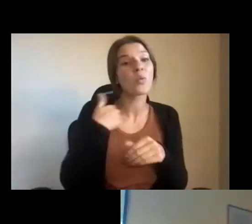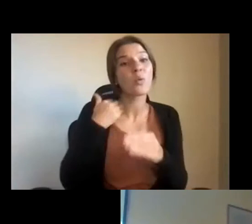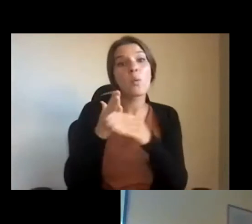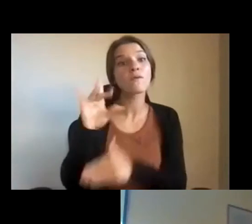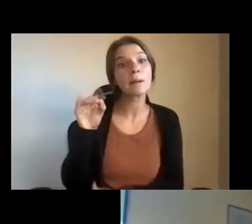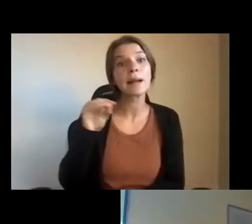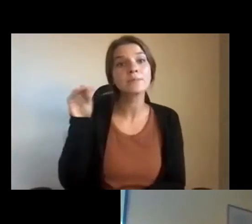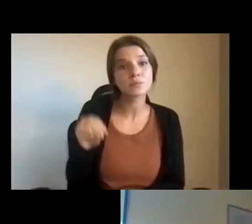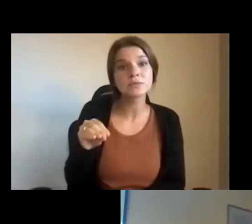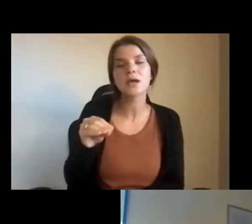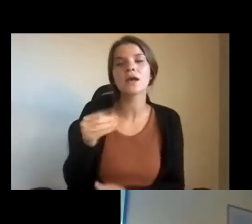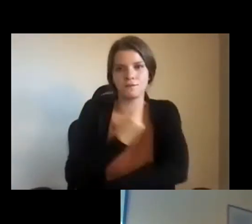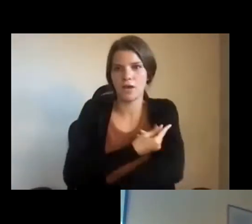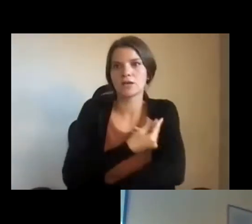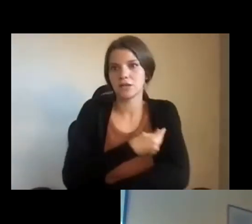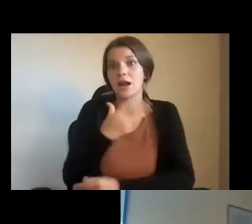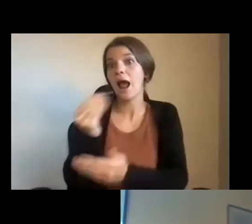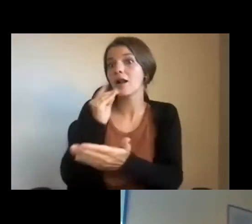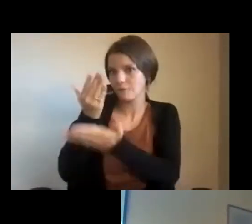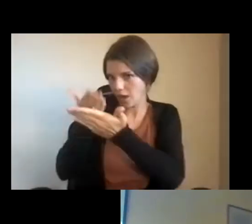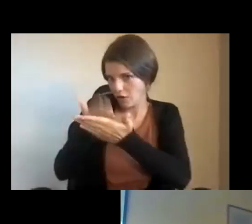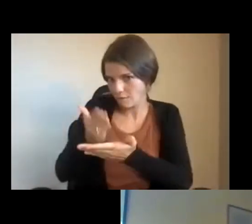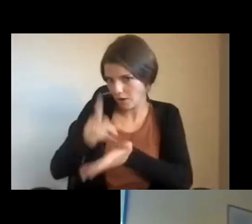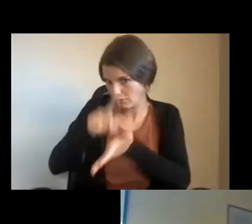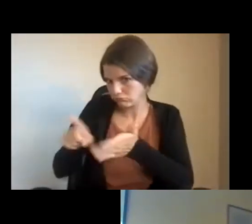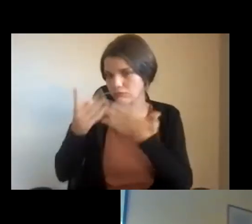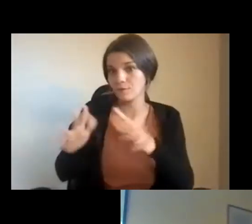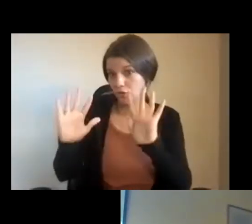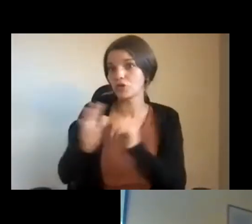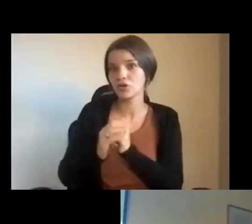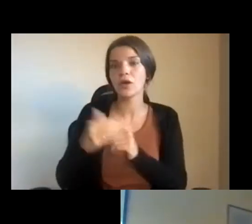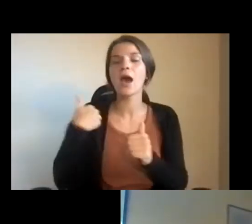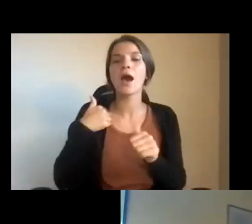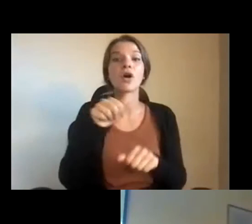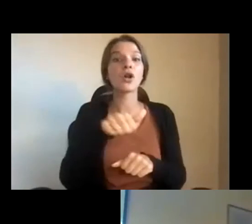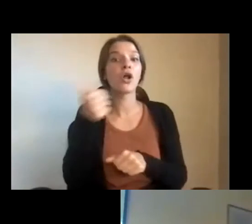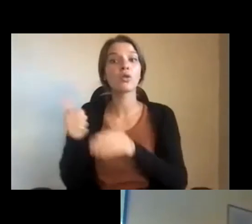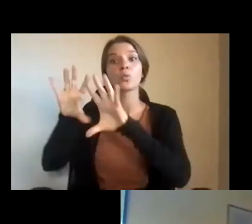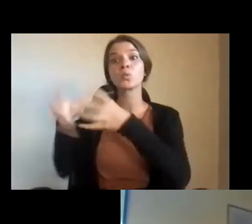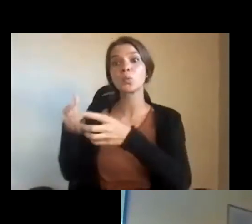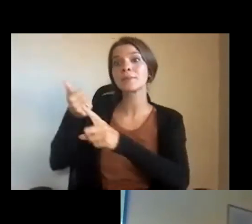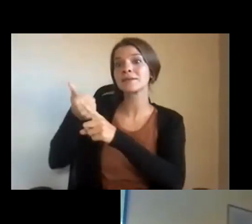that have been vaccinated and verified. We do have another group that has at least one dose